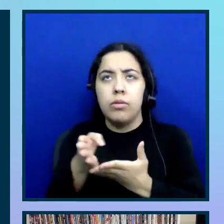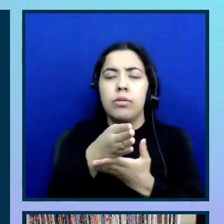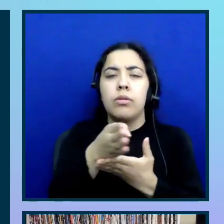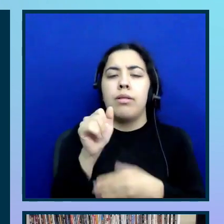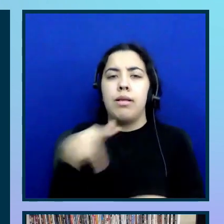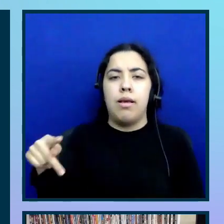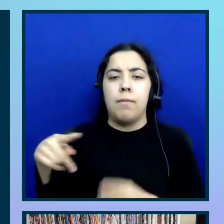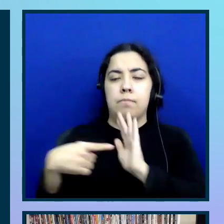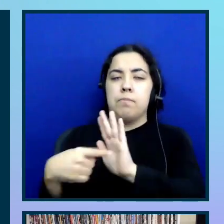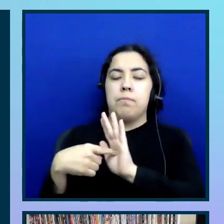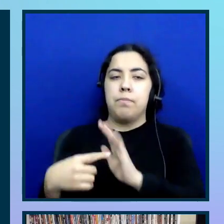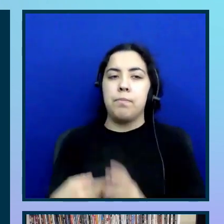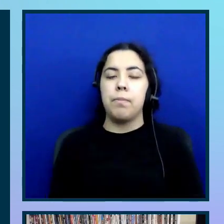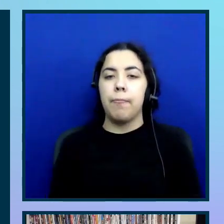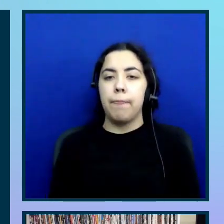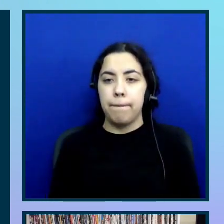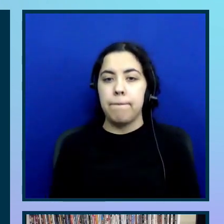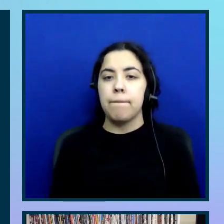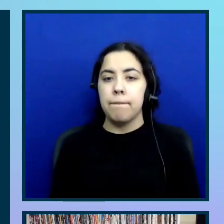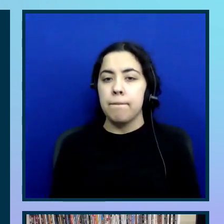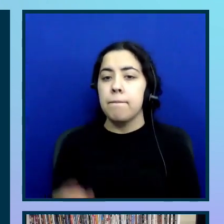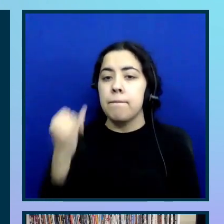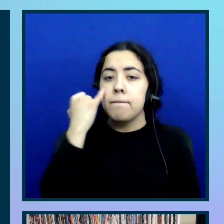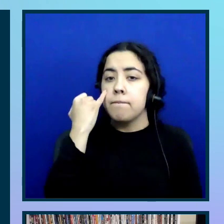So for example, when opening a model window